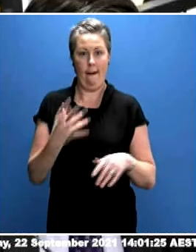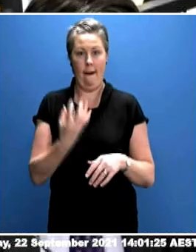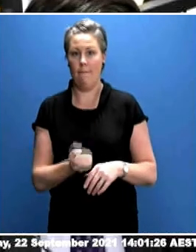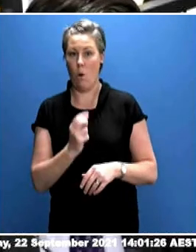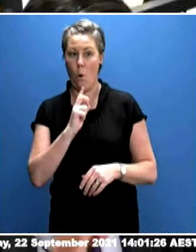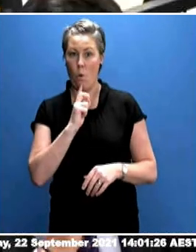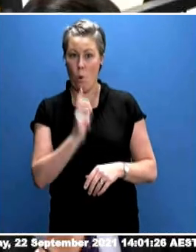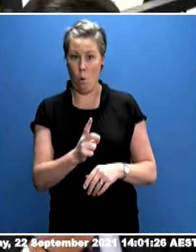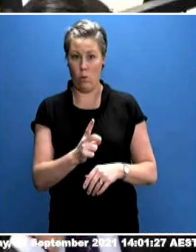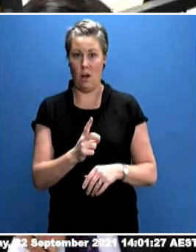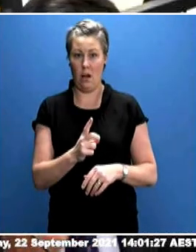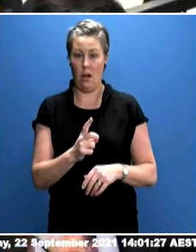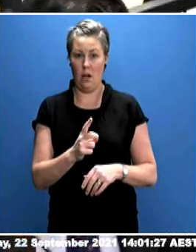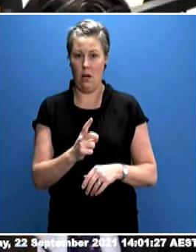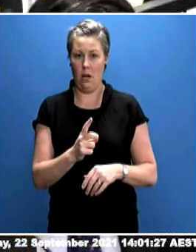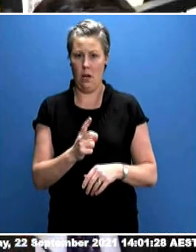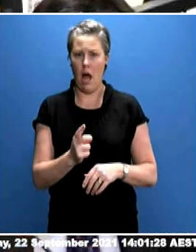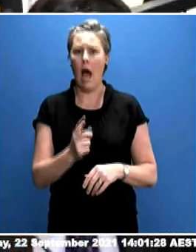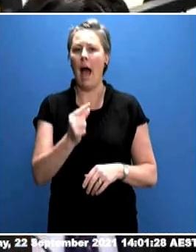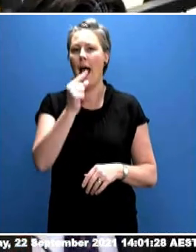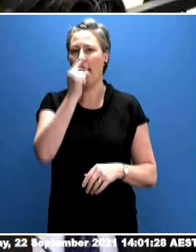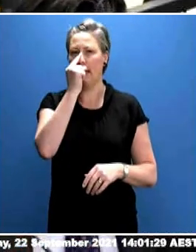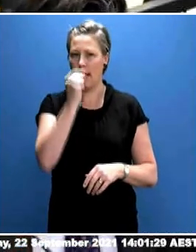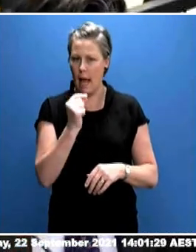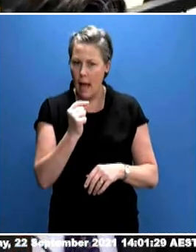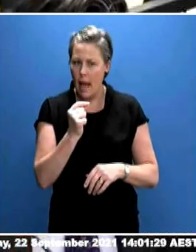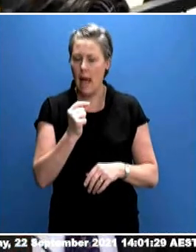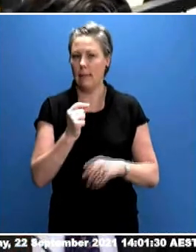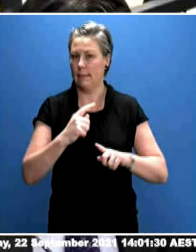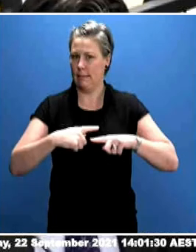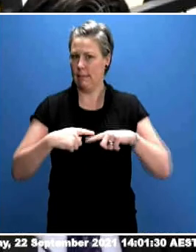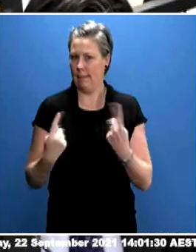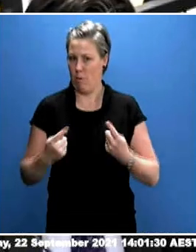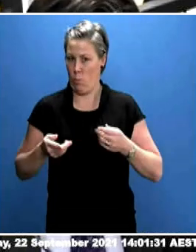Department, there can be a stepped process where one, an application is